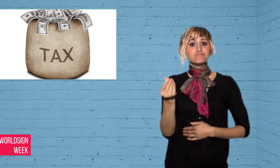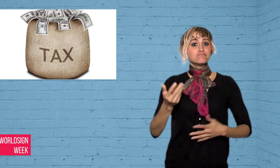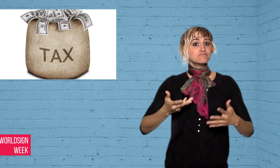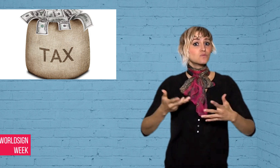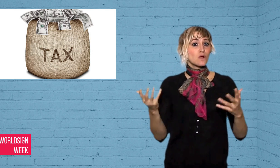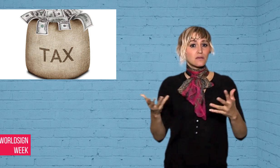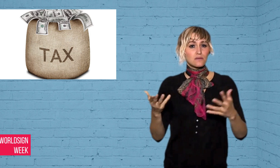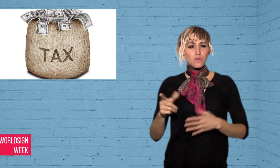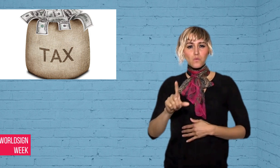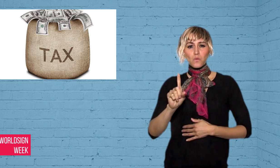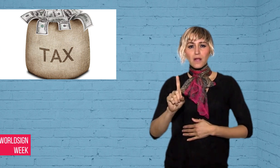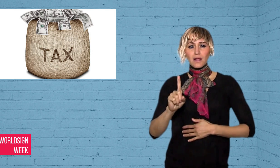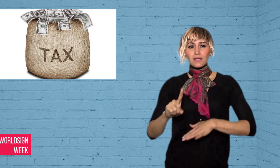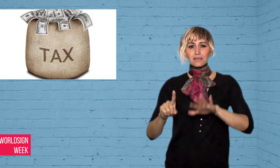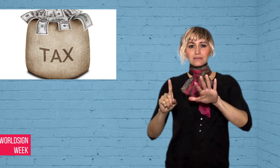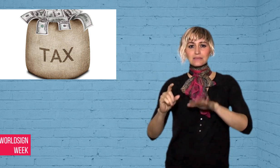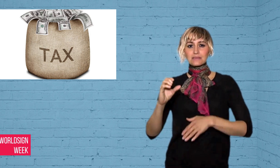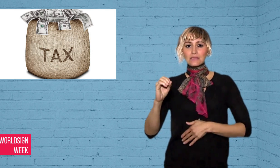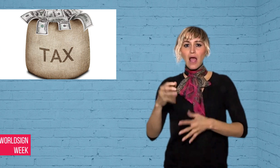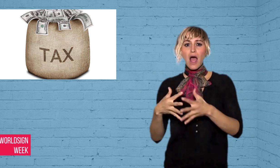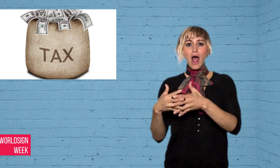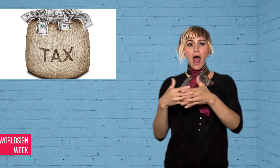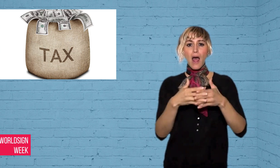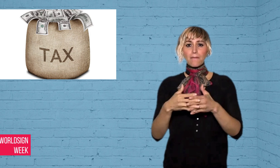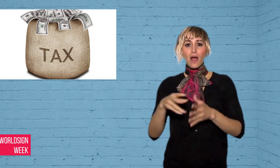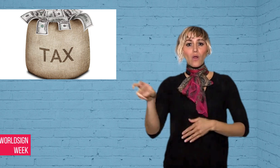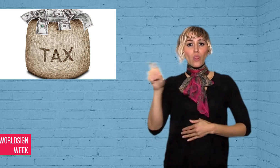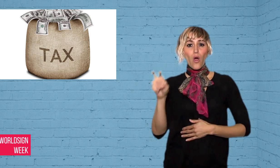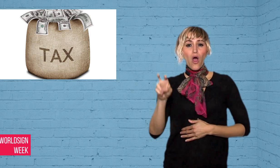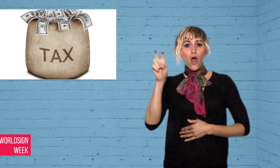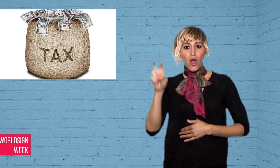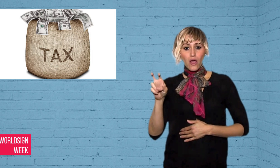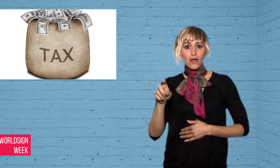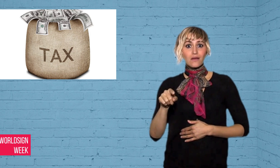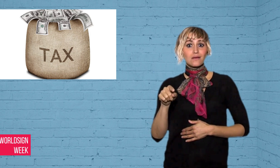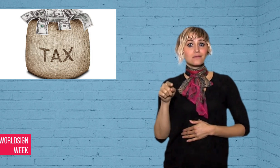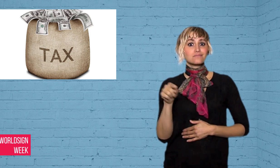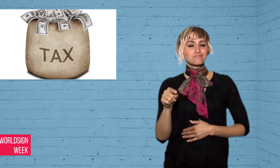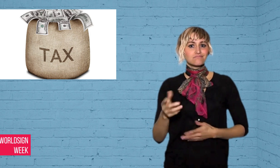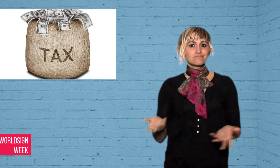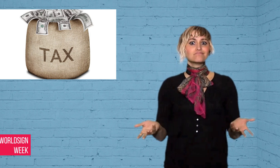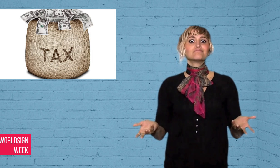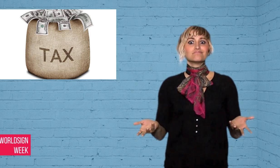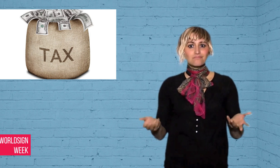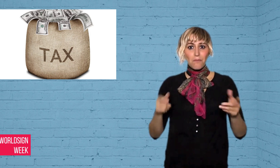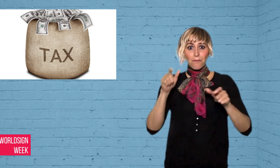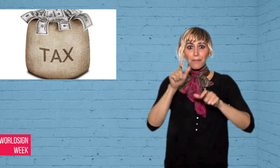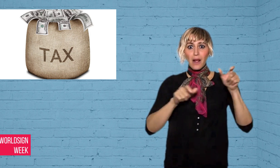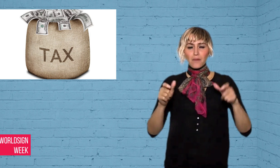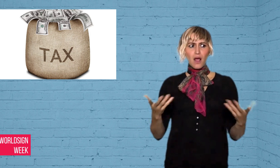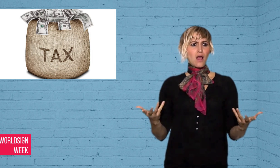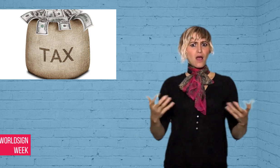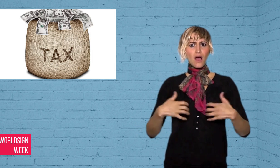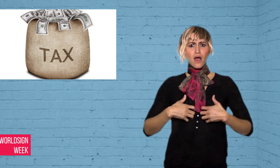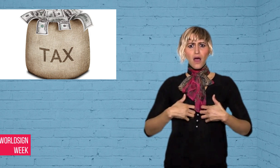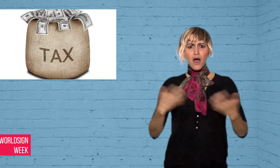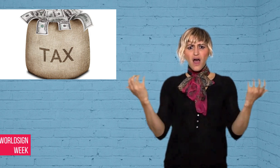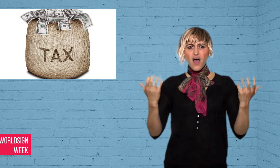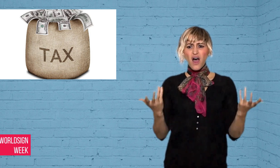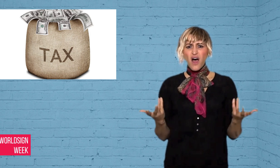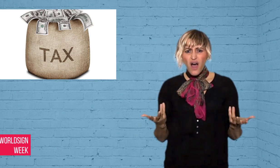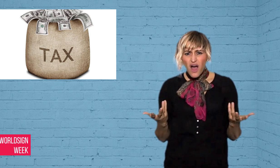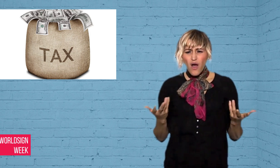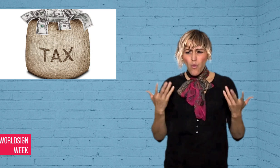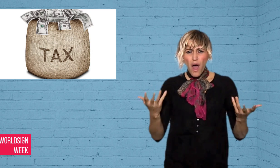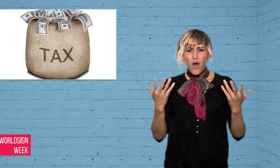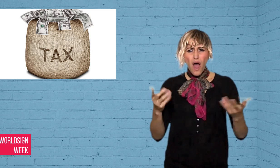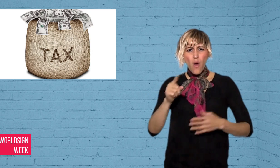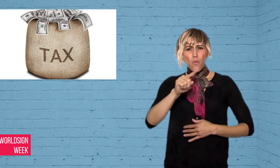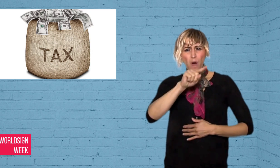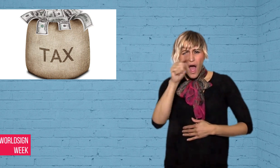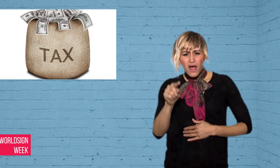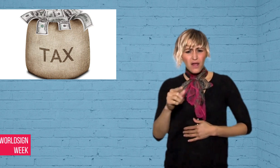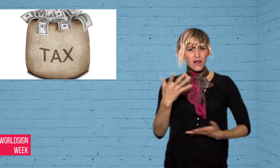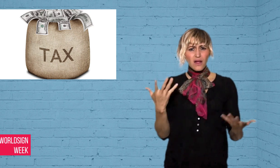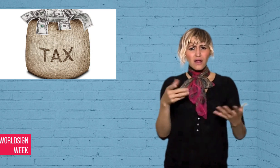Of course, people were enraged and wondering why